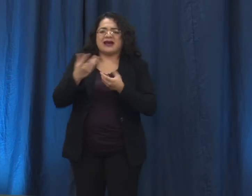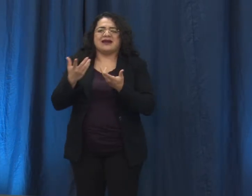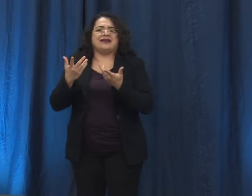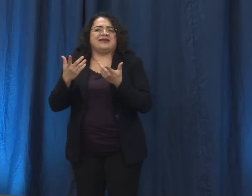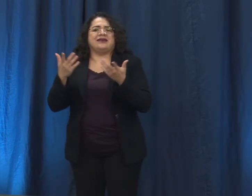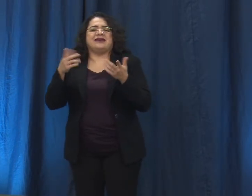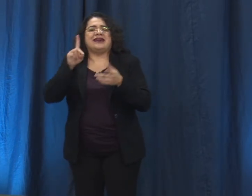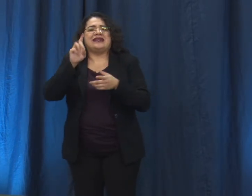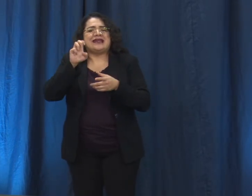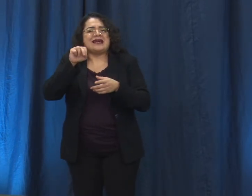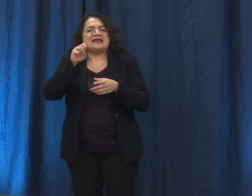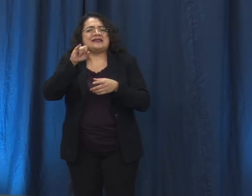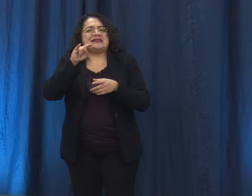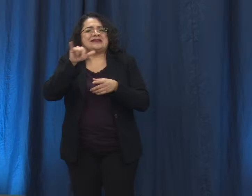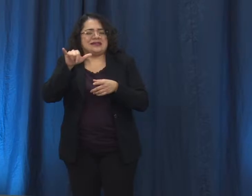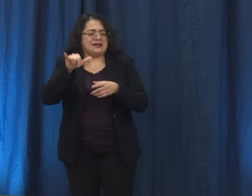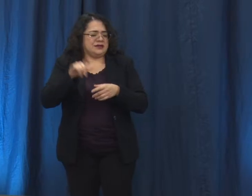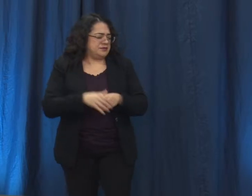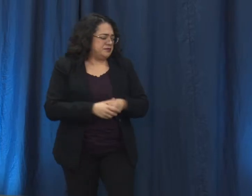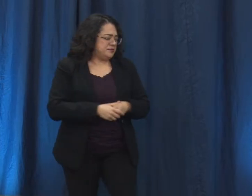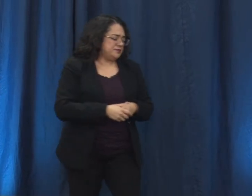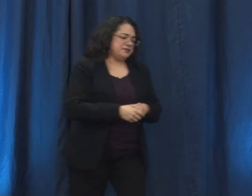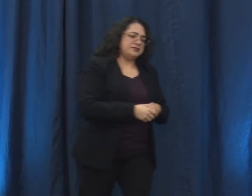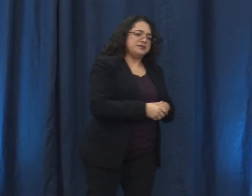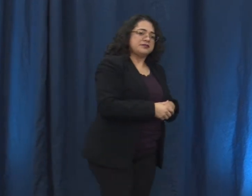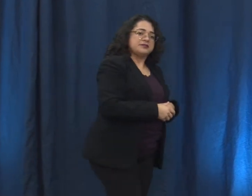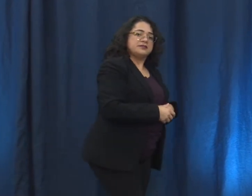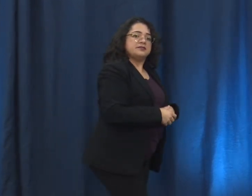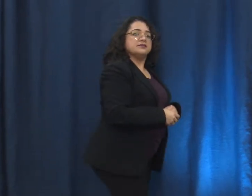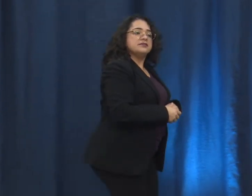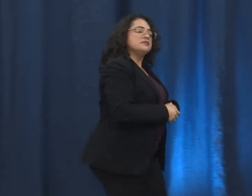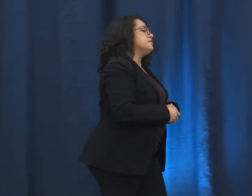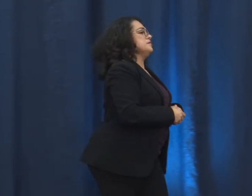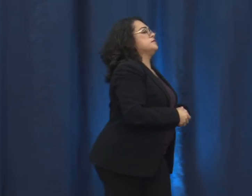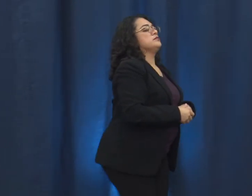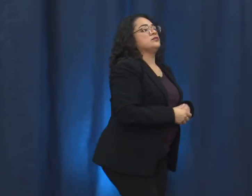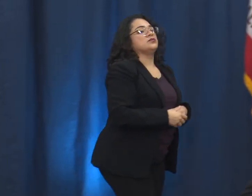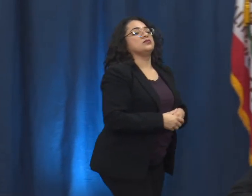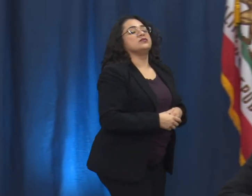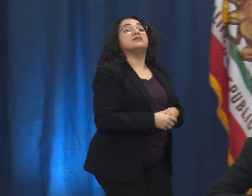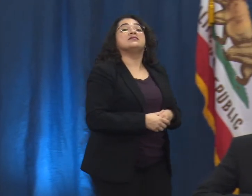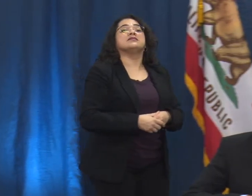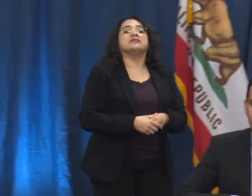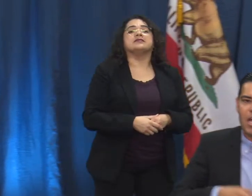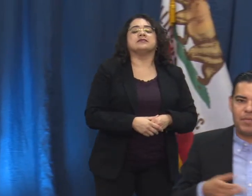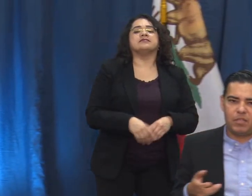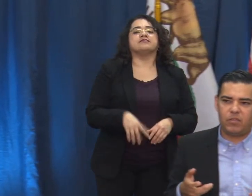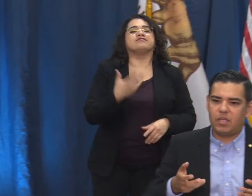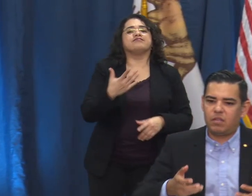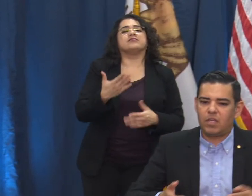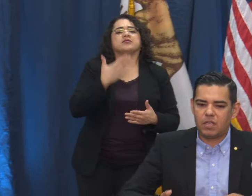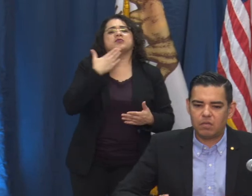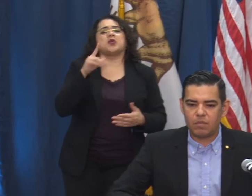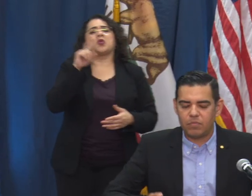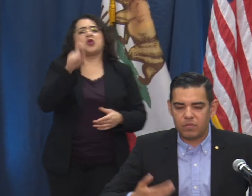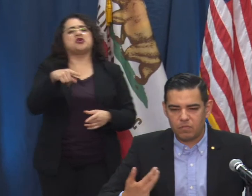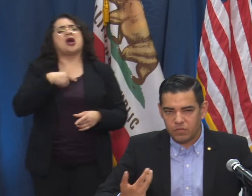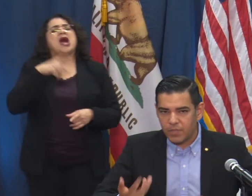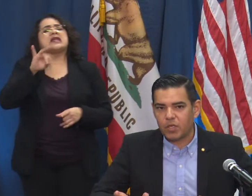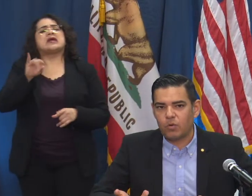density? That's a good question. So I've actually talked to a few folks in the last day or two about that very question. I mean the zip code